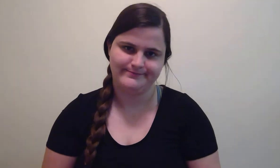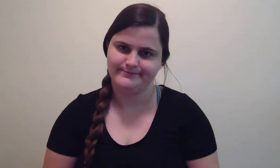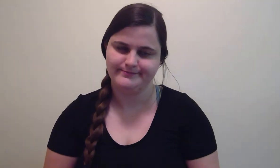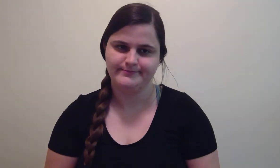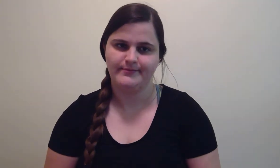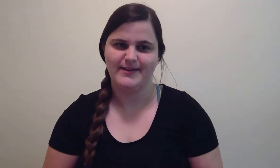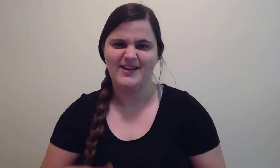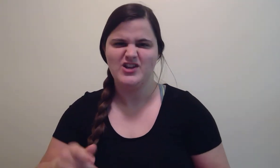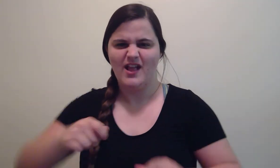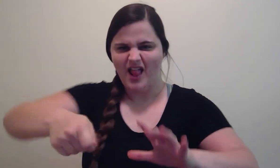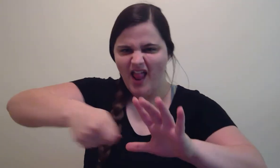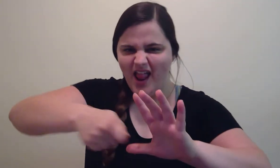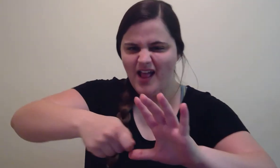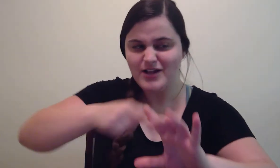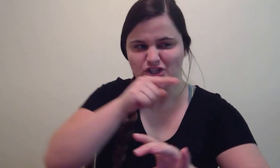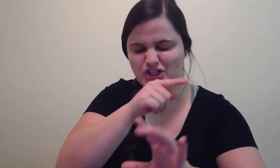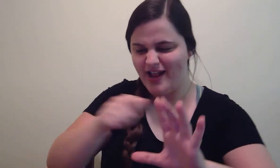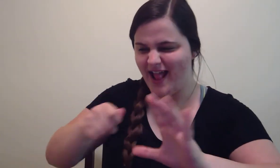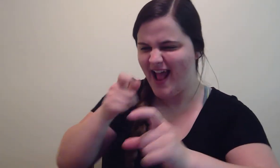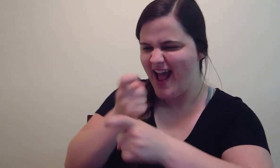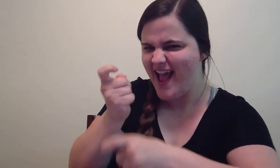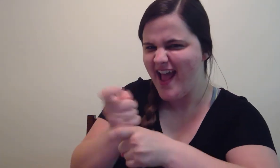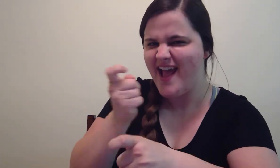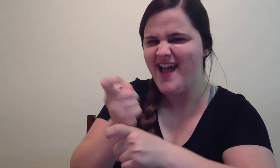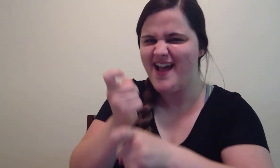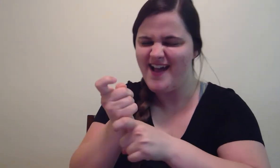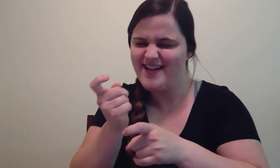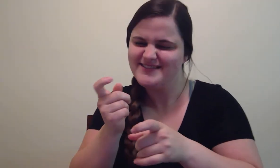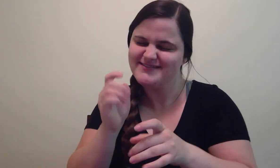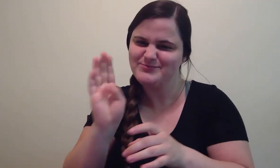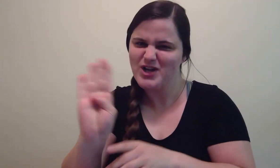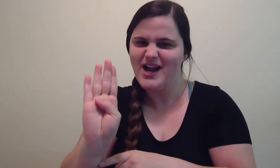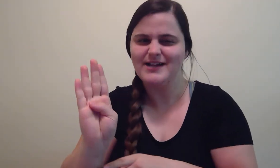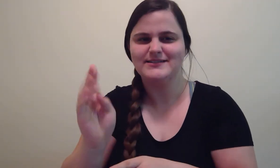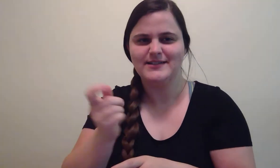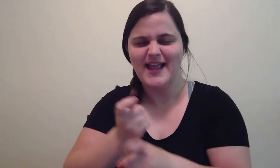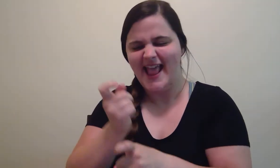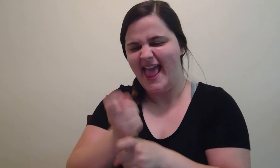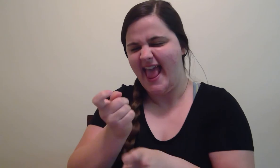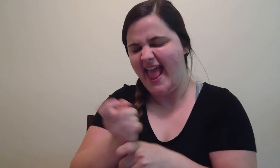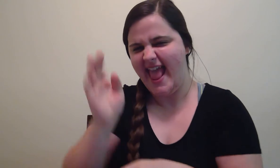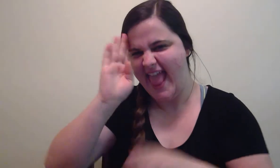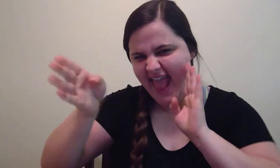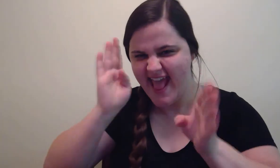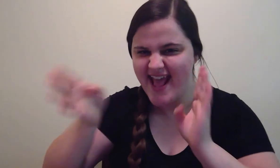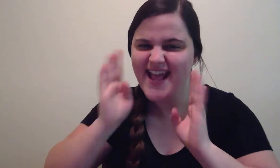because she wiggled the bathroom doorknob and started teasing Bryce something fierce.